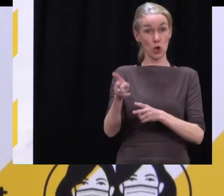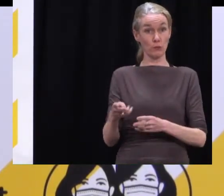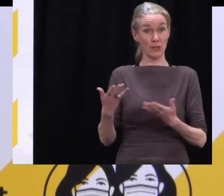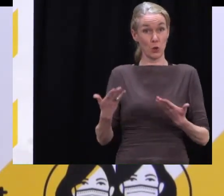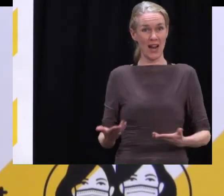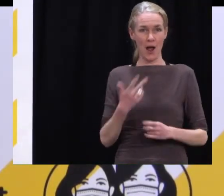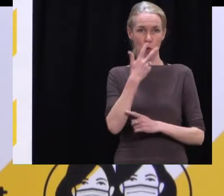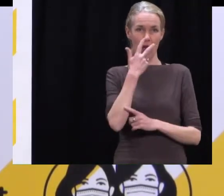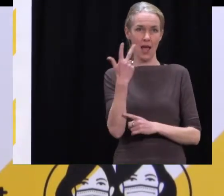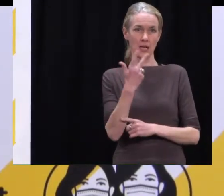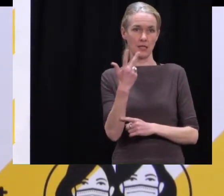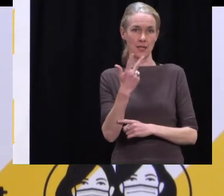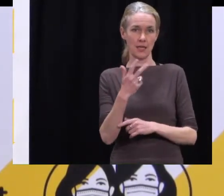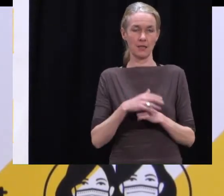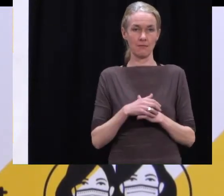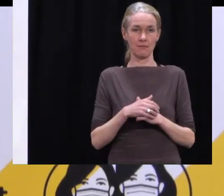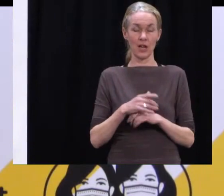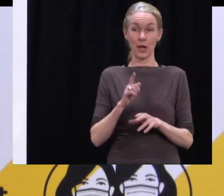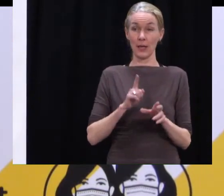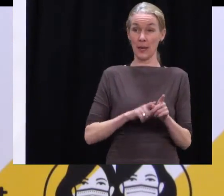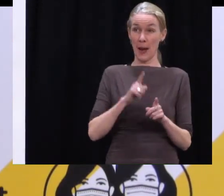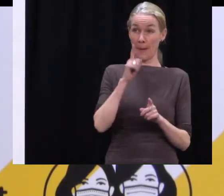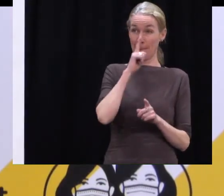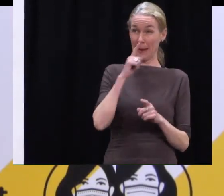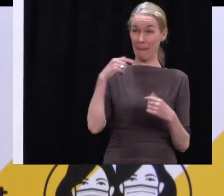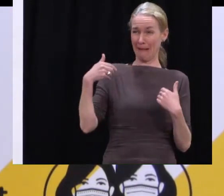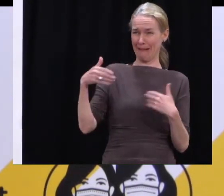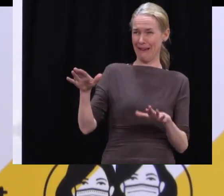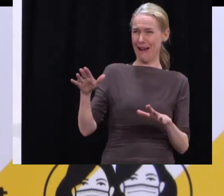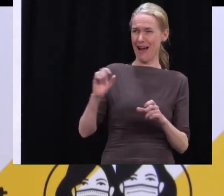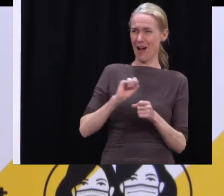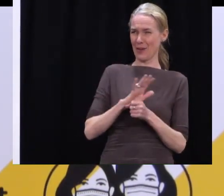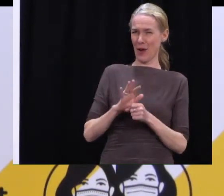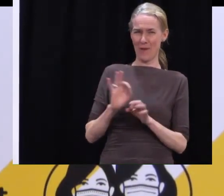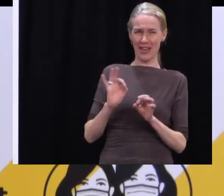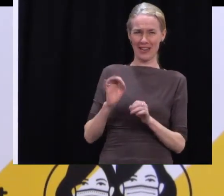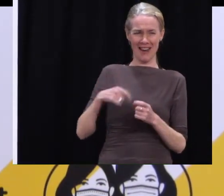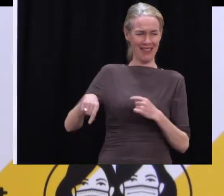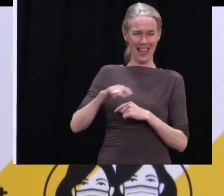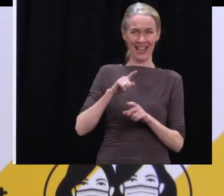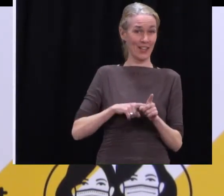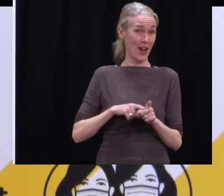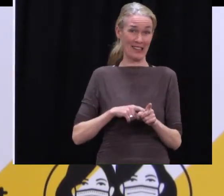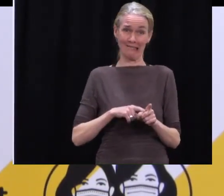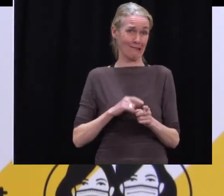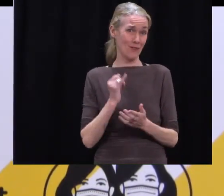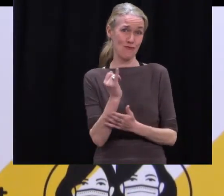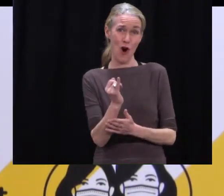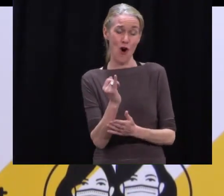right now. I don't think anyone can assume that they are safe